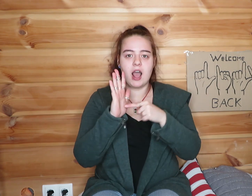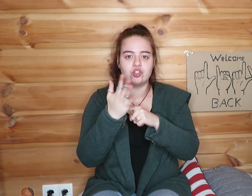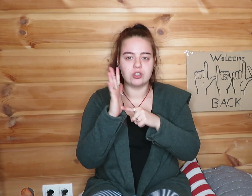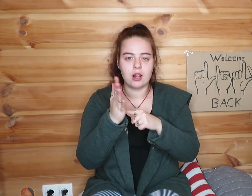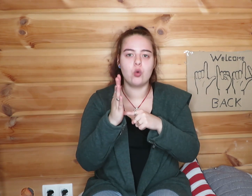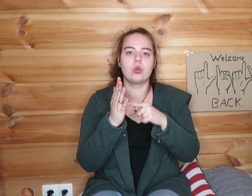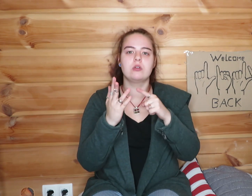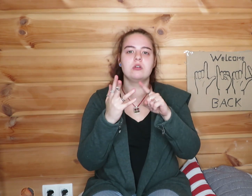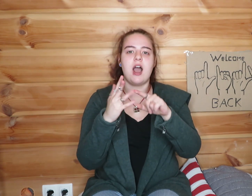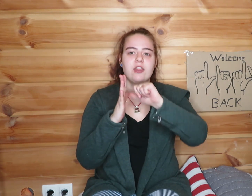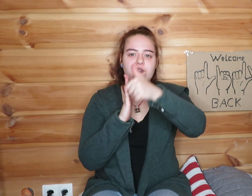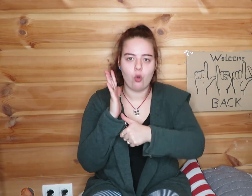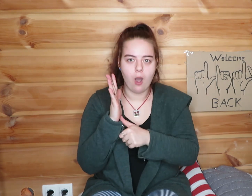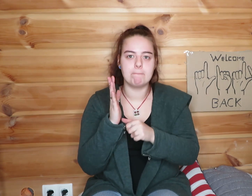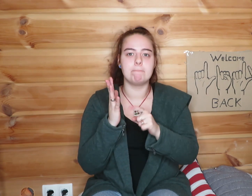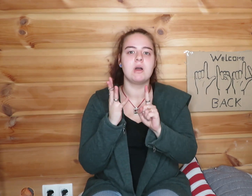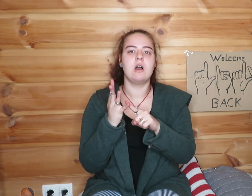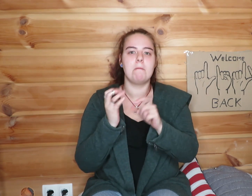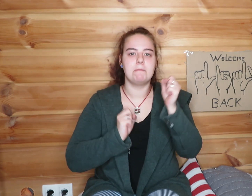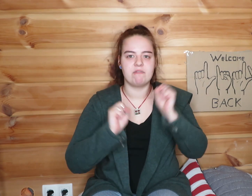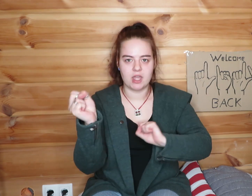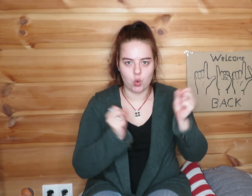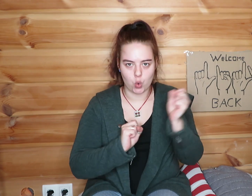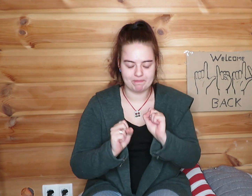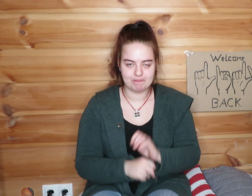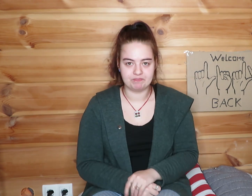3.Orientation 4. Handshape 5. Movement